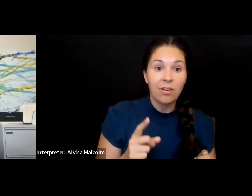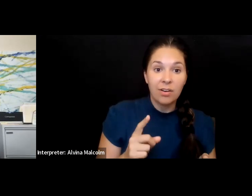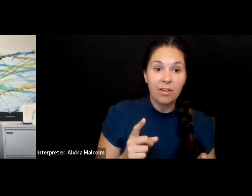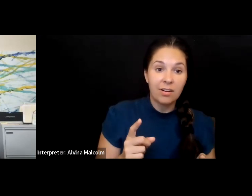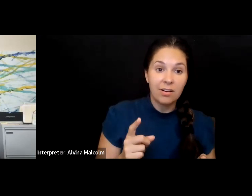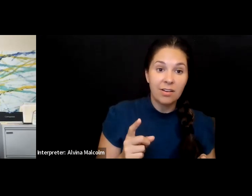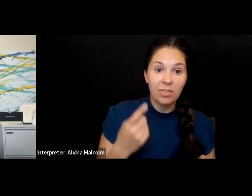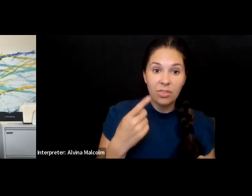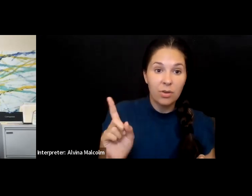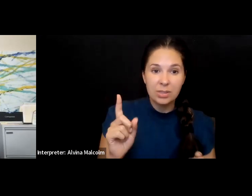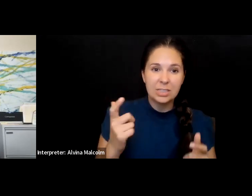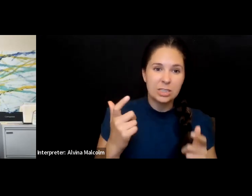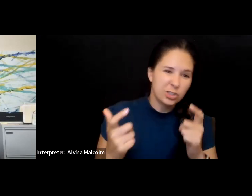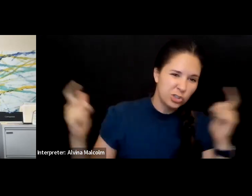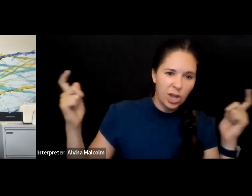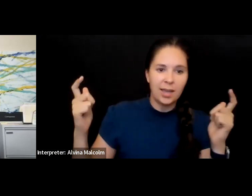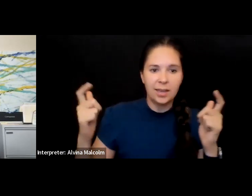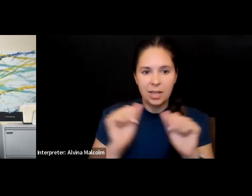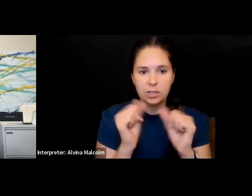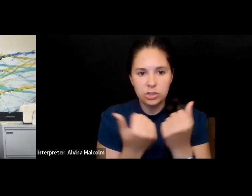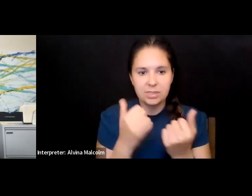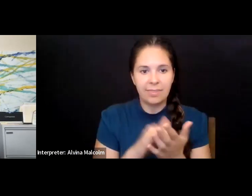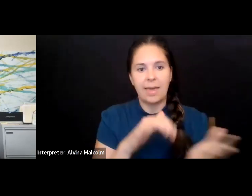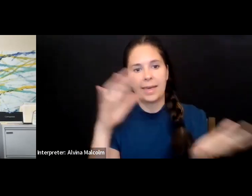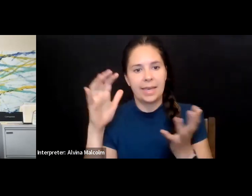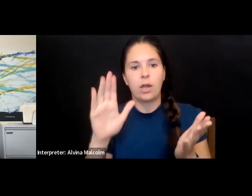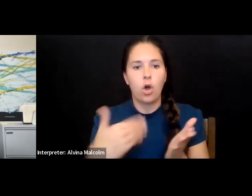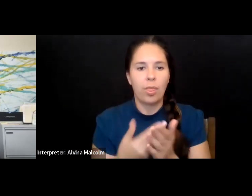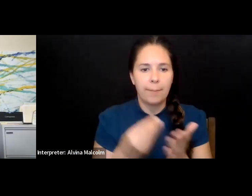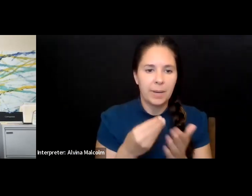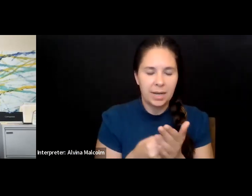knows or cares. And the people that